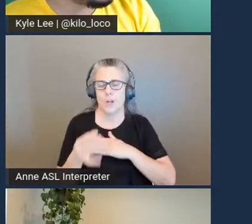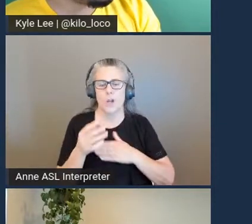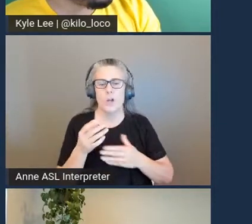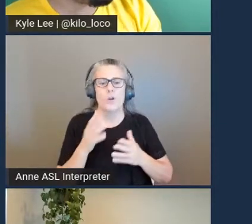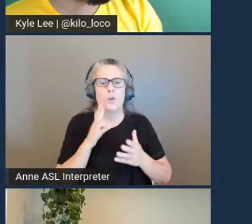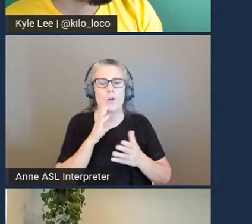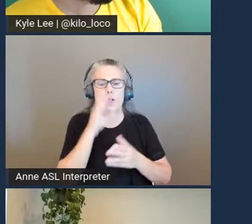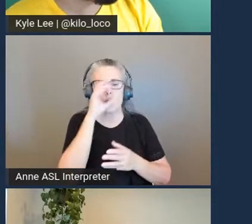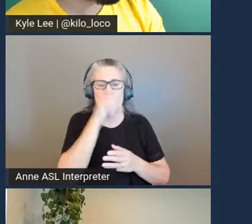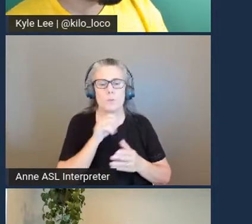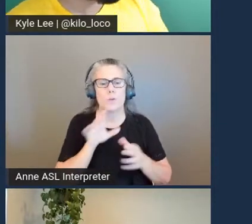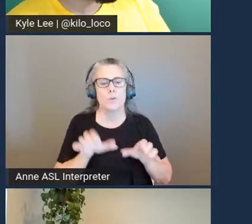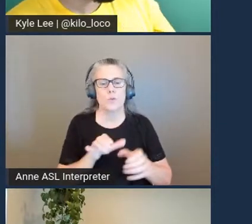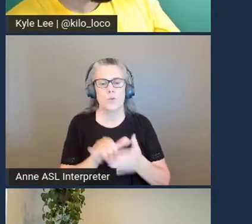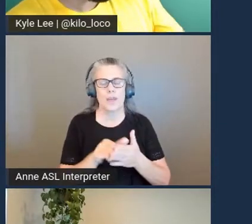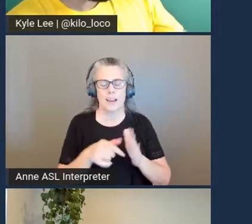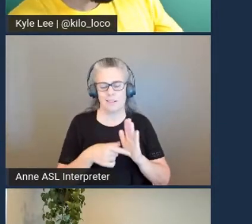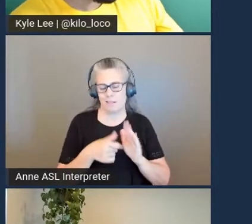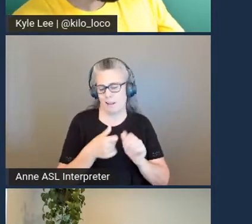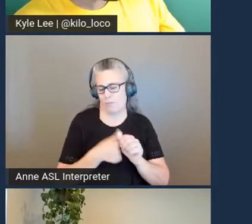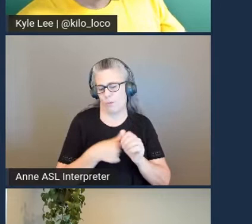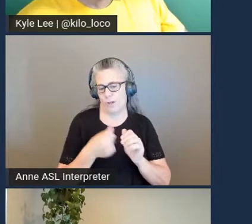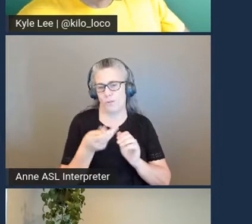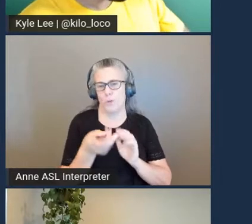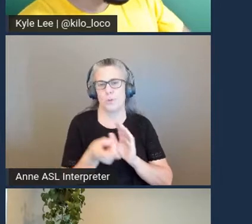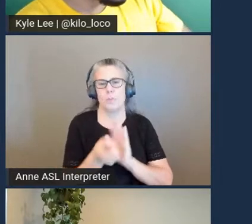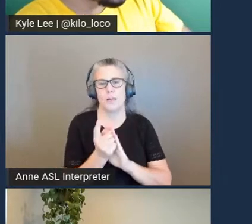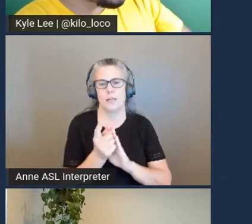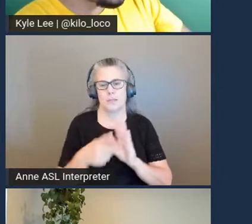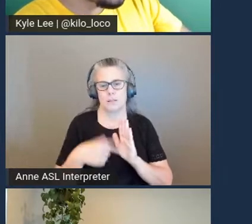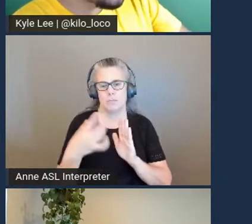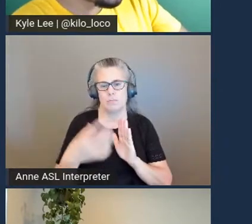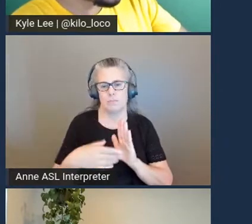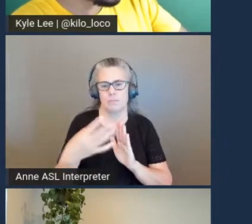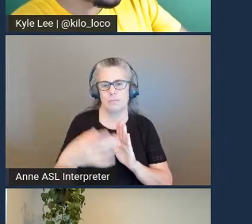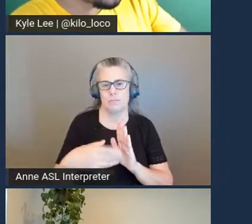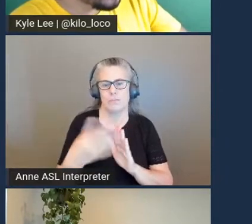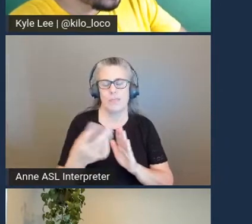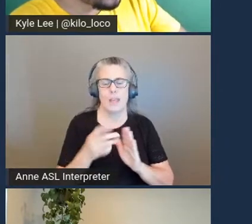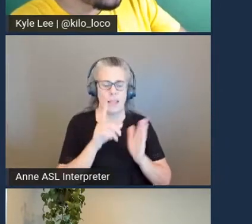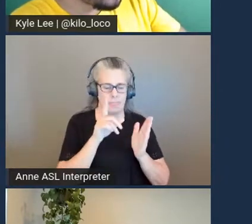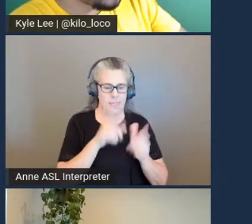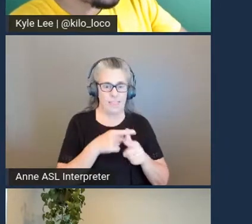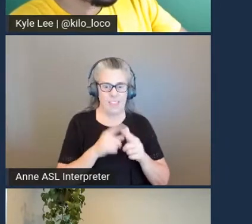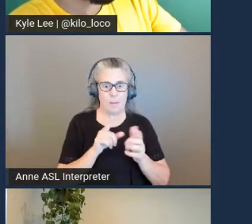And then publishing it in your mobile App. So that would be a great use case where, and you can scale